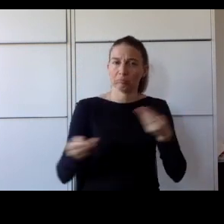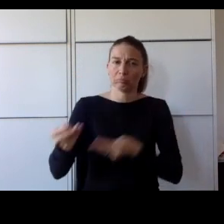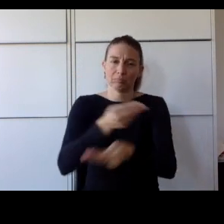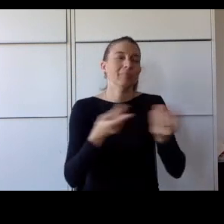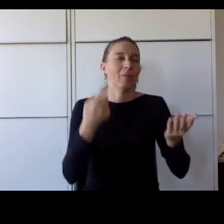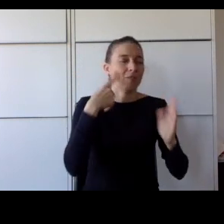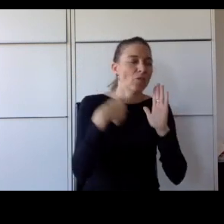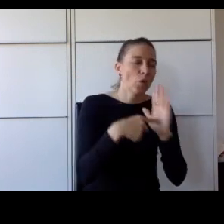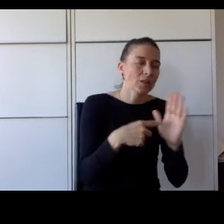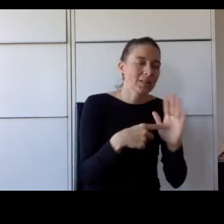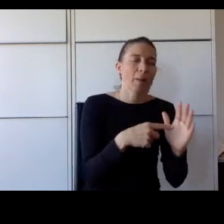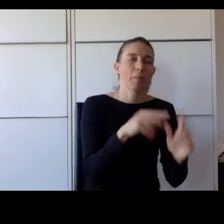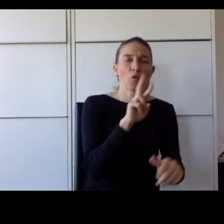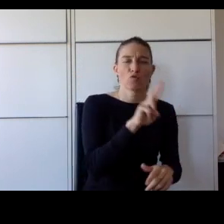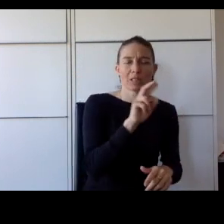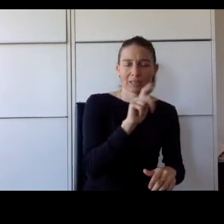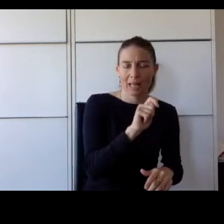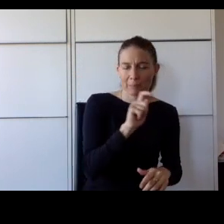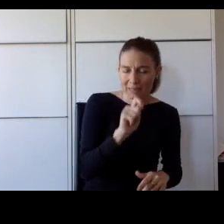and total conversation services, for example.